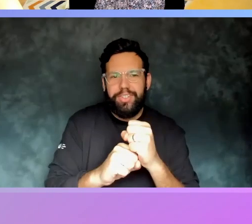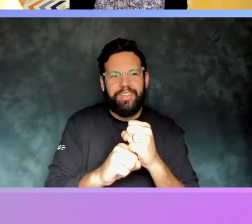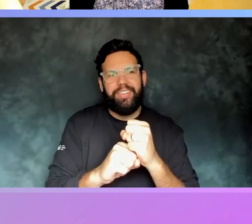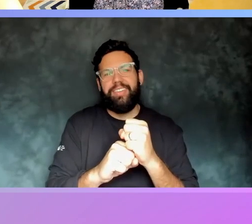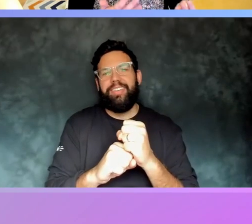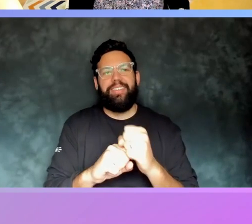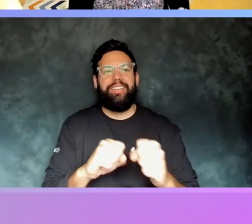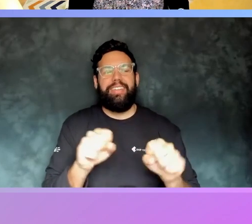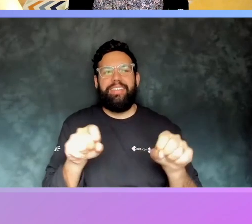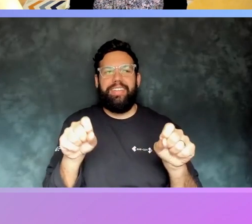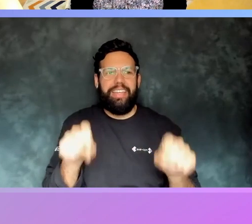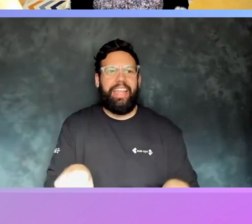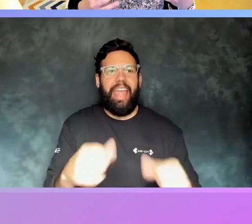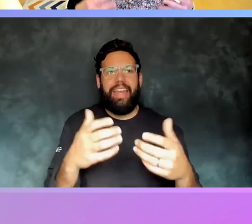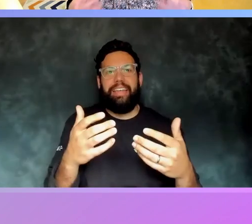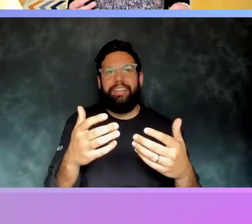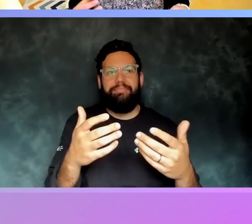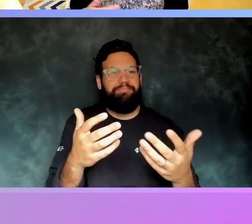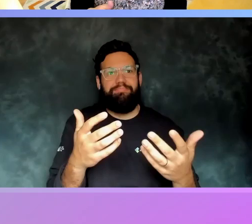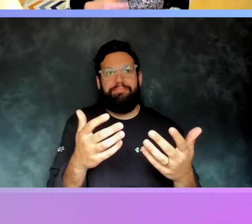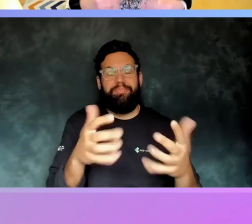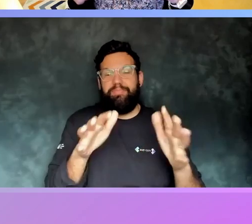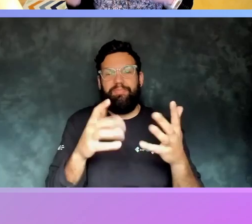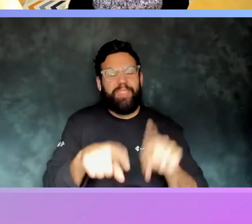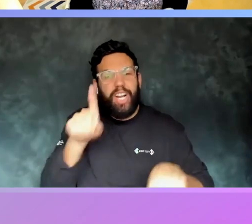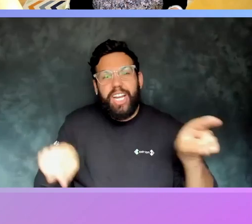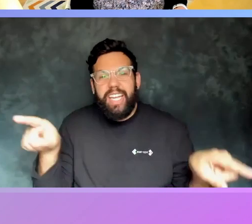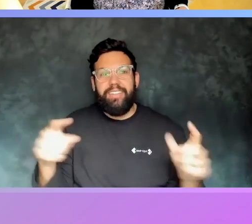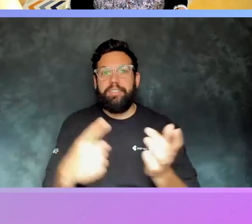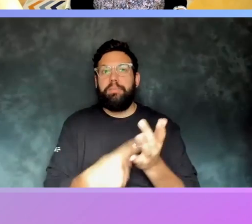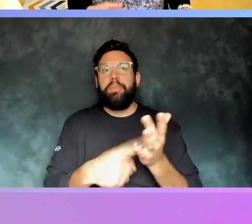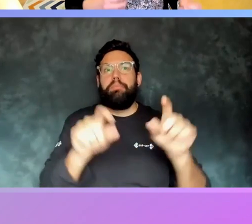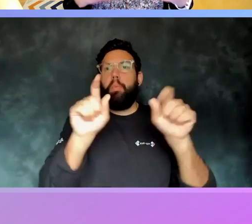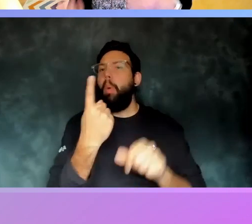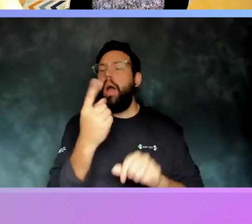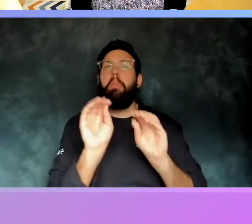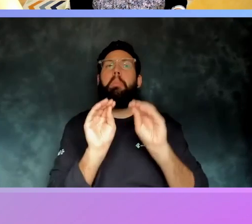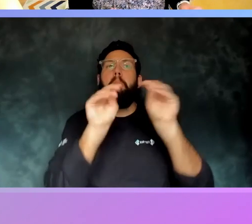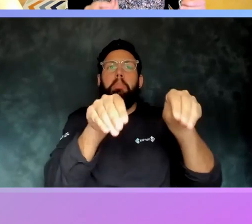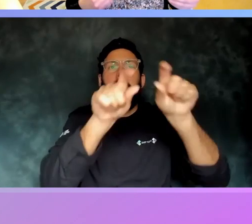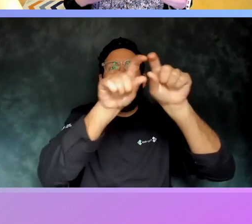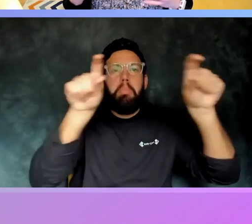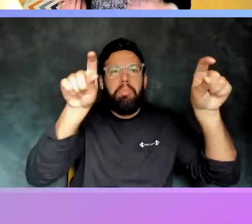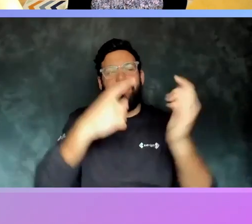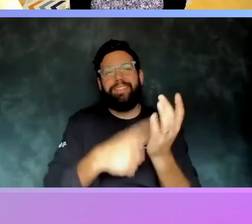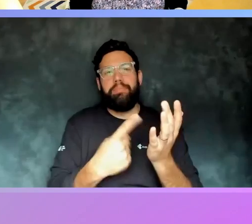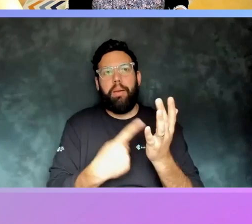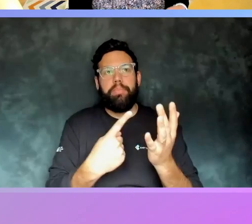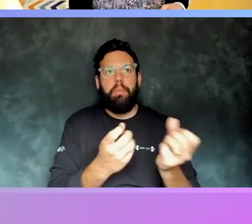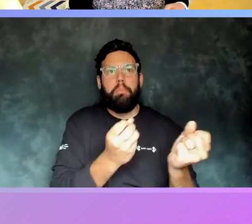steps. Cooked meat, assemble on a tortilla. And that comes under, so so if that information was recipes,